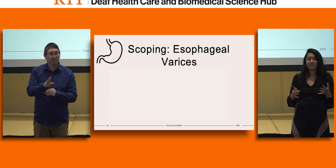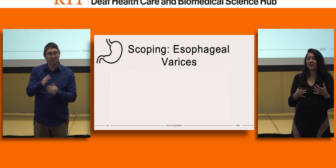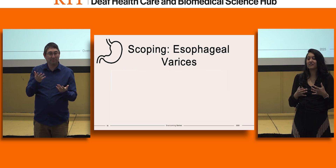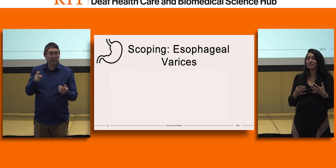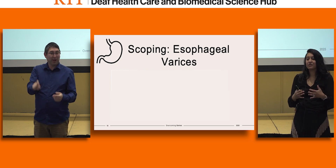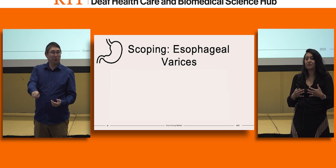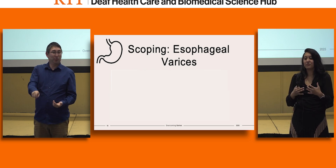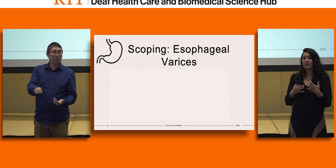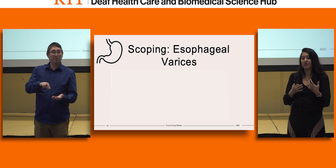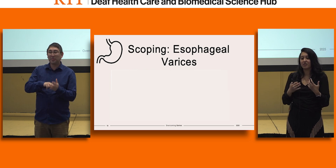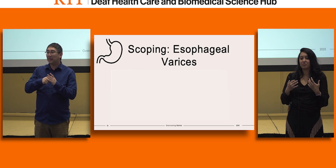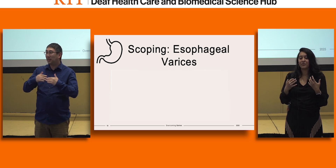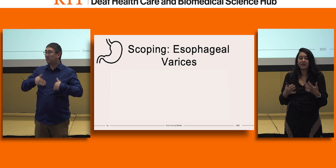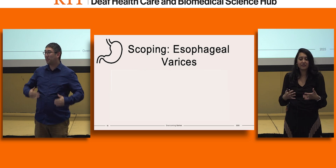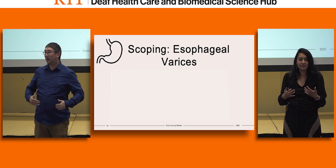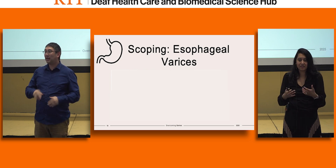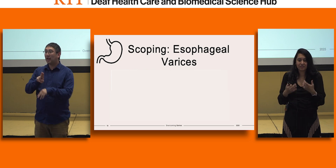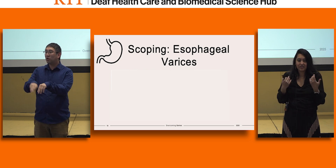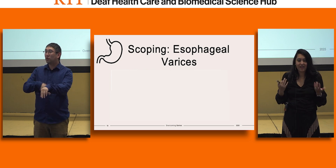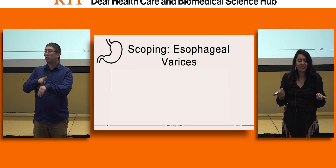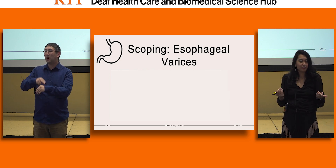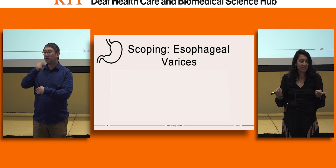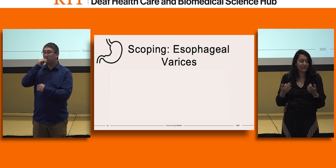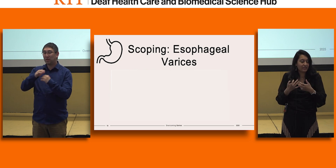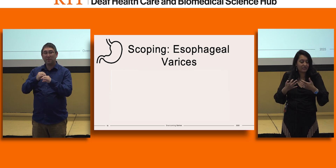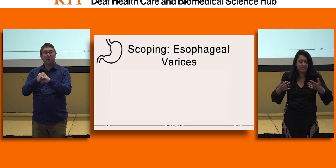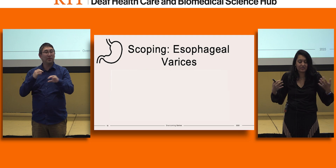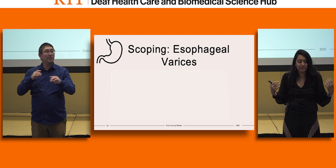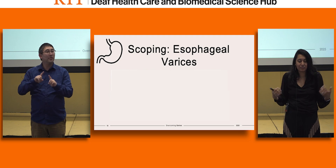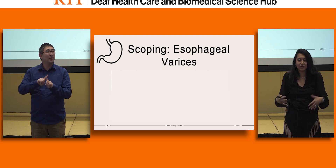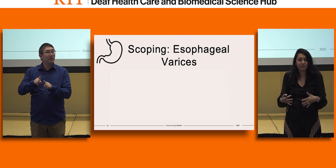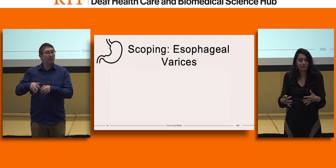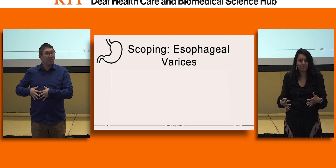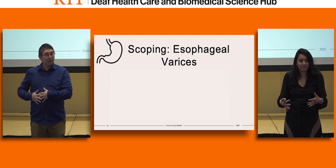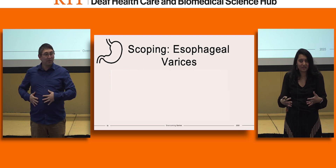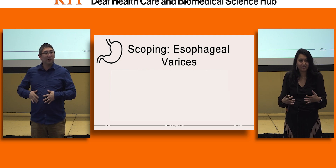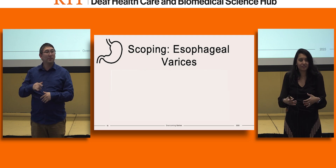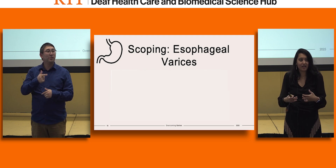And so, our body naturally has blood vessels in different parts of our GI tract,